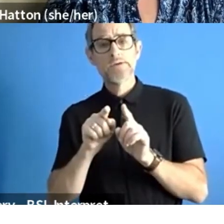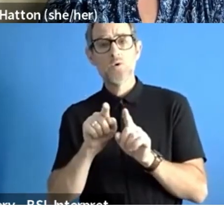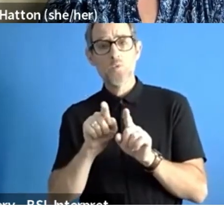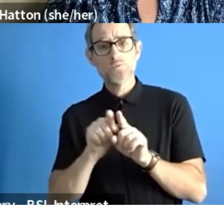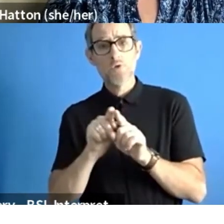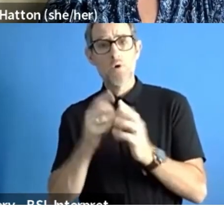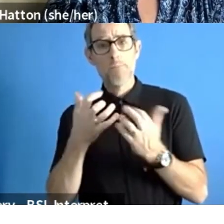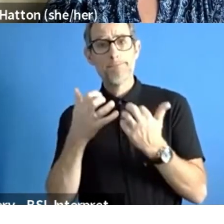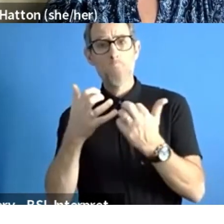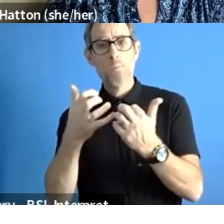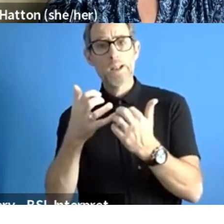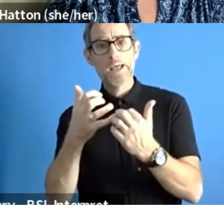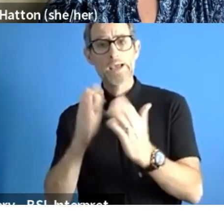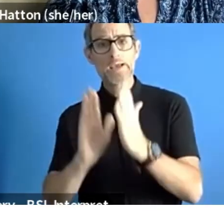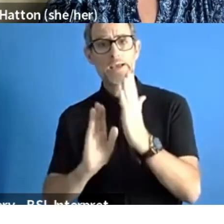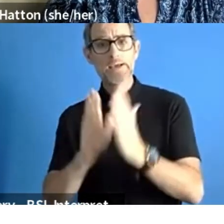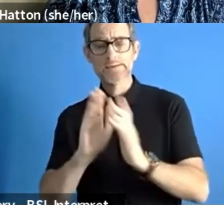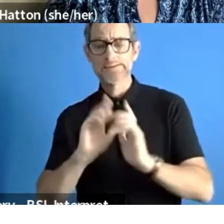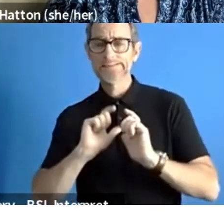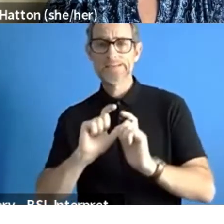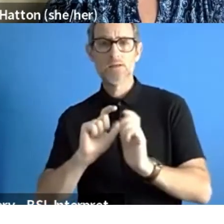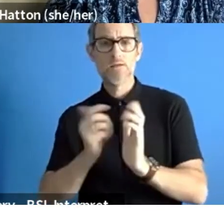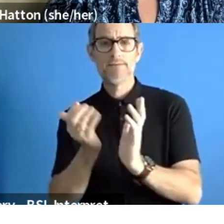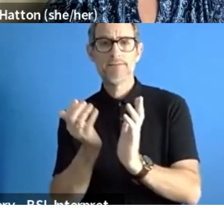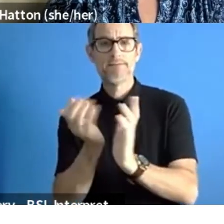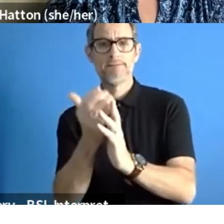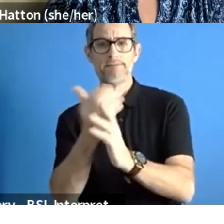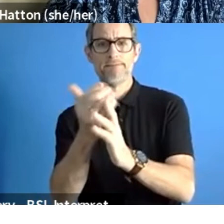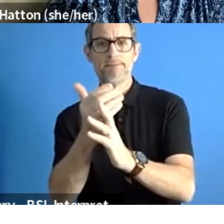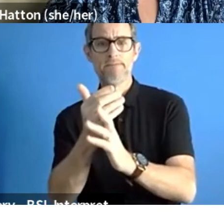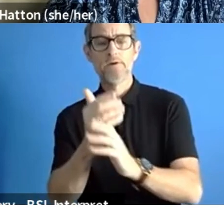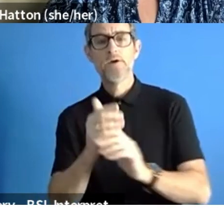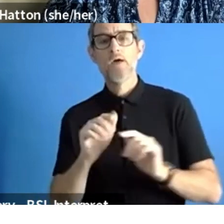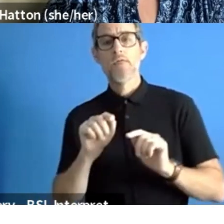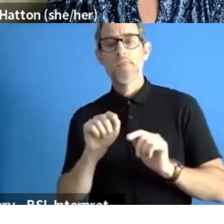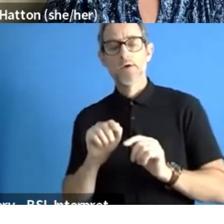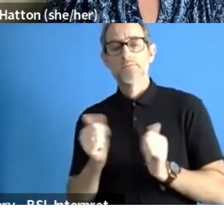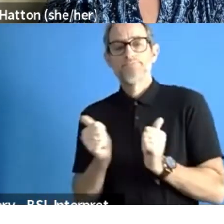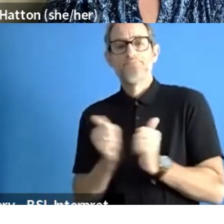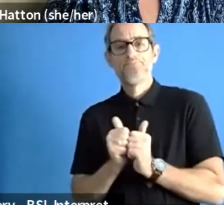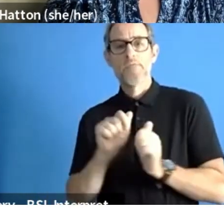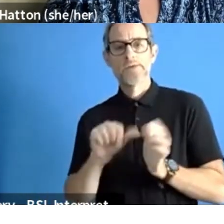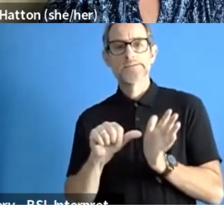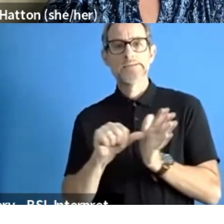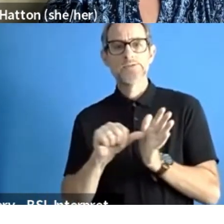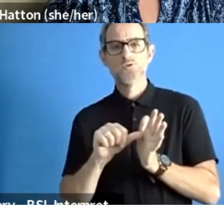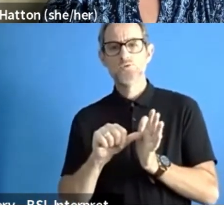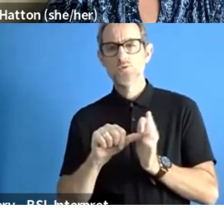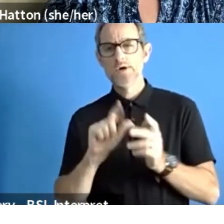accessible as it should be, so, yes, that certainly is an issue. Another